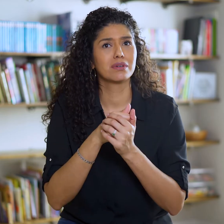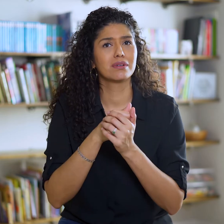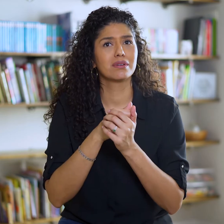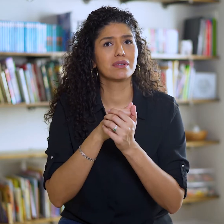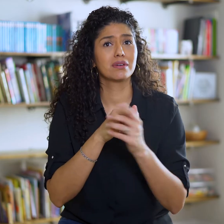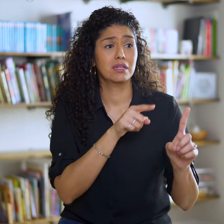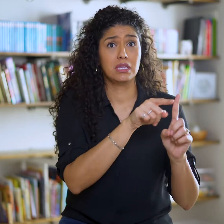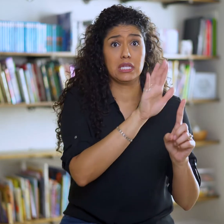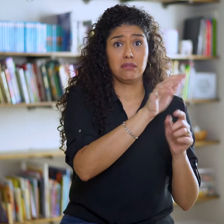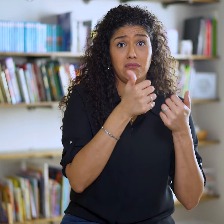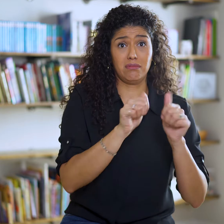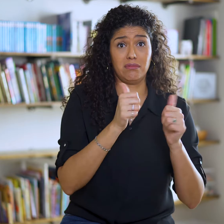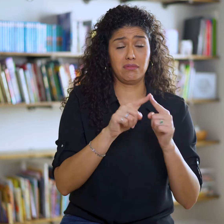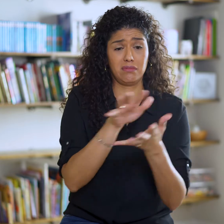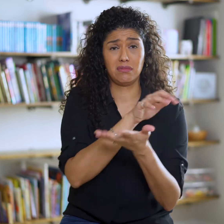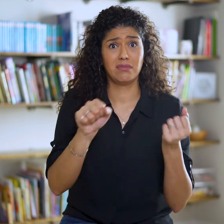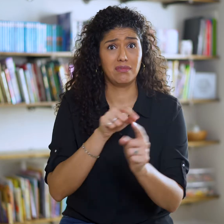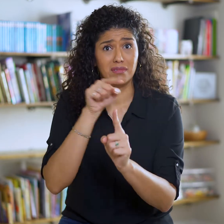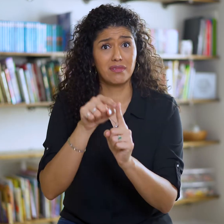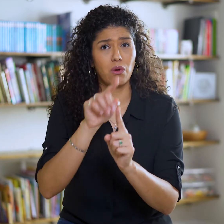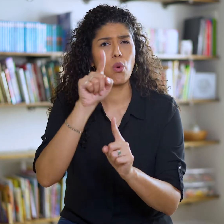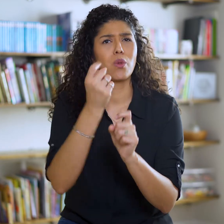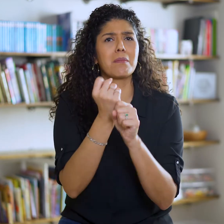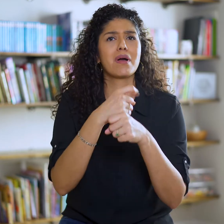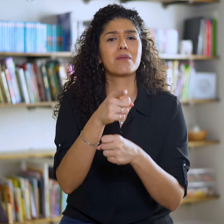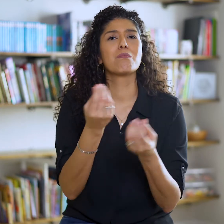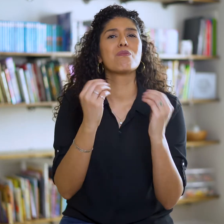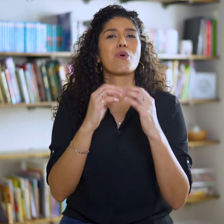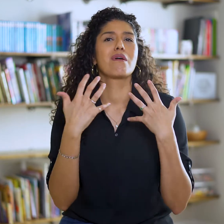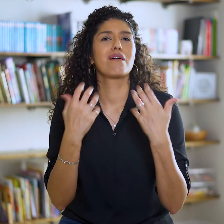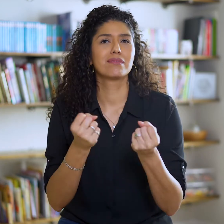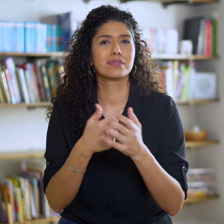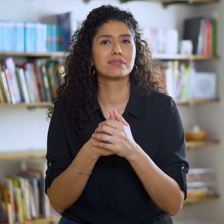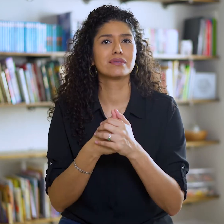Saul’s efforts to destroy David only build him up.